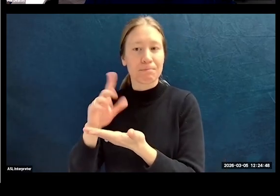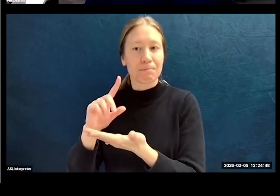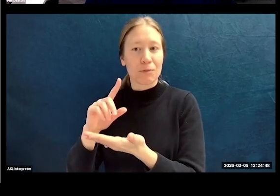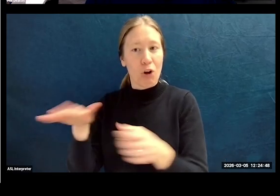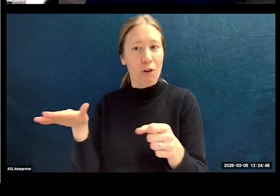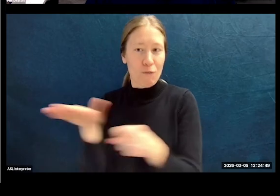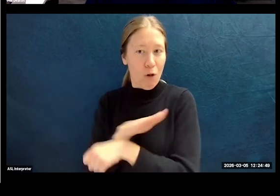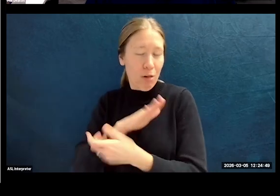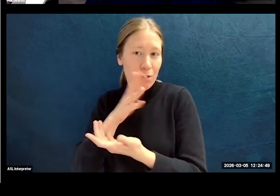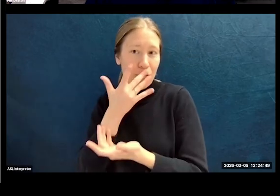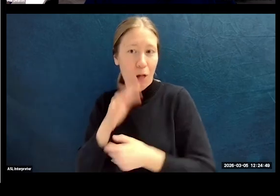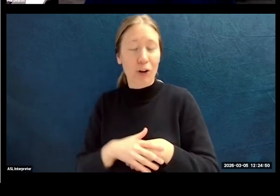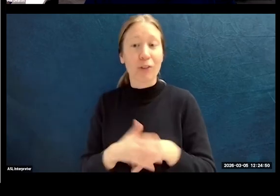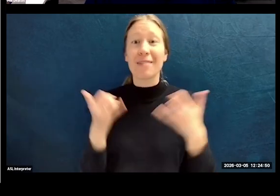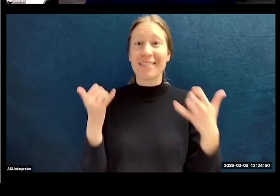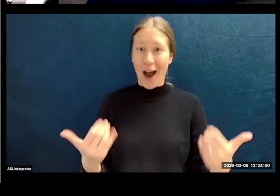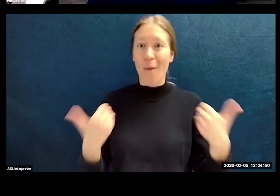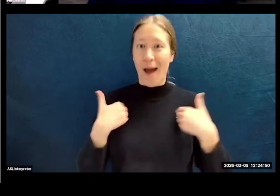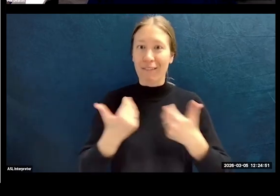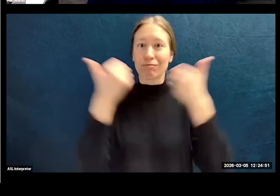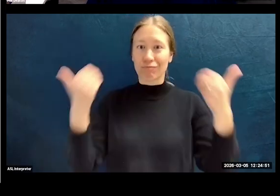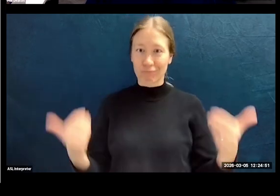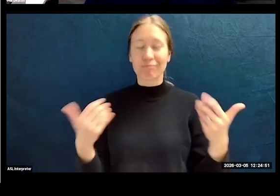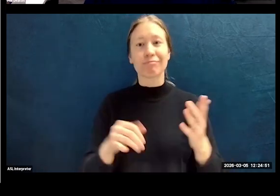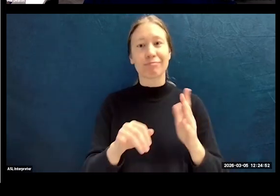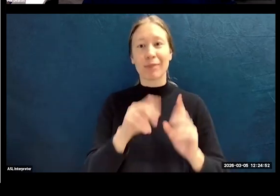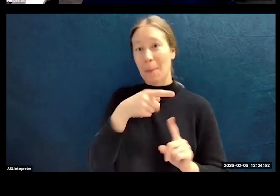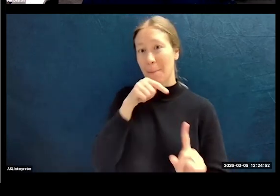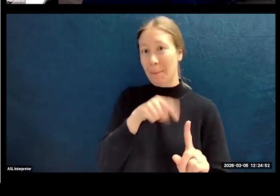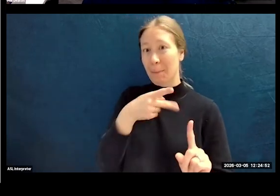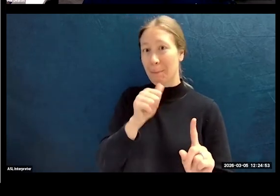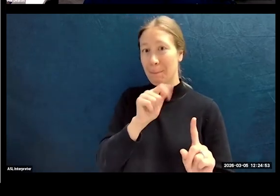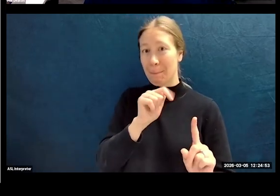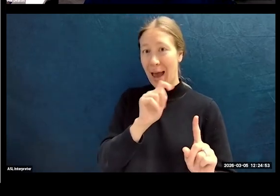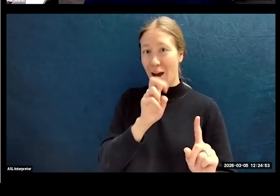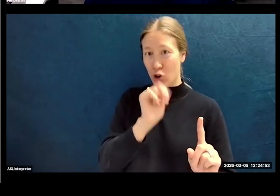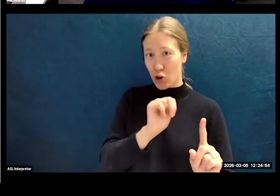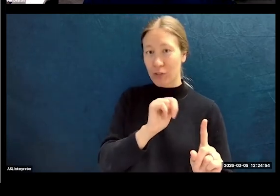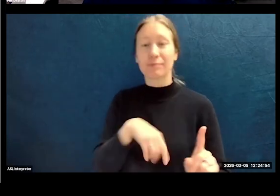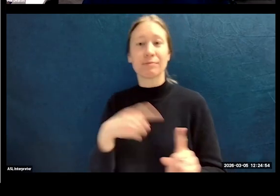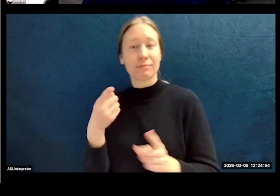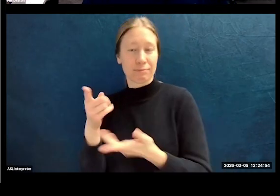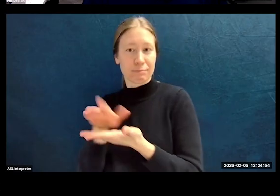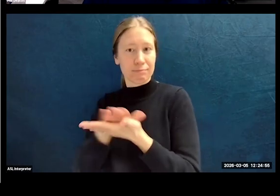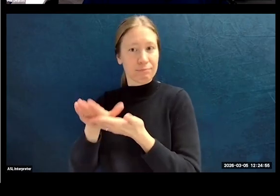we have a distinctive pattern which helps to ensure that folks who may have color vision deficiency